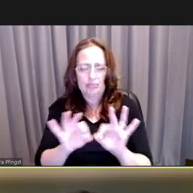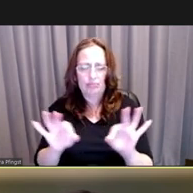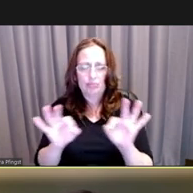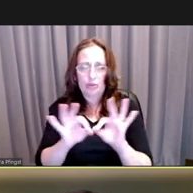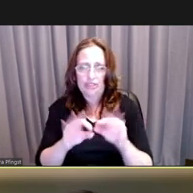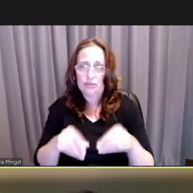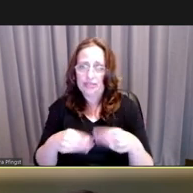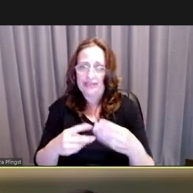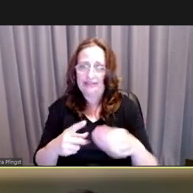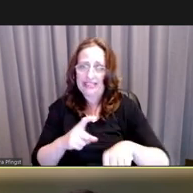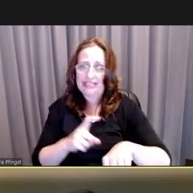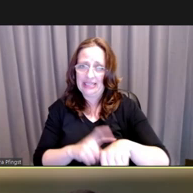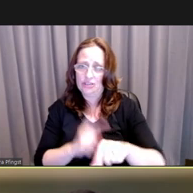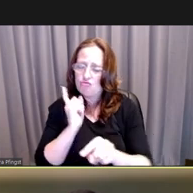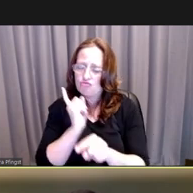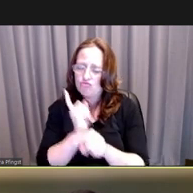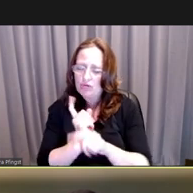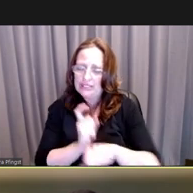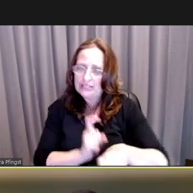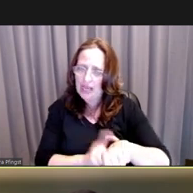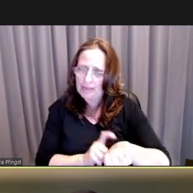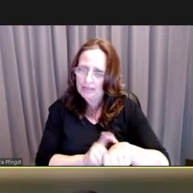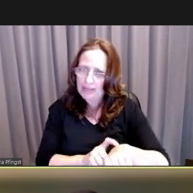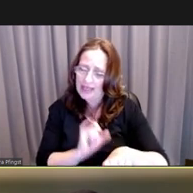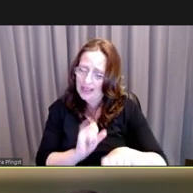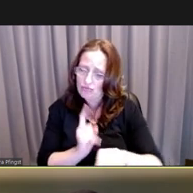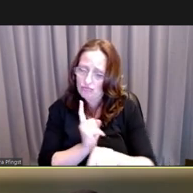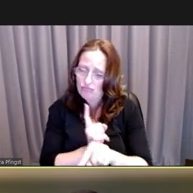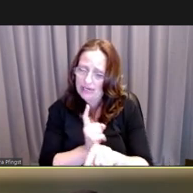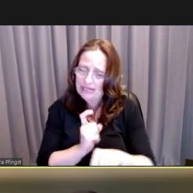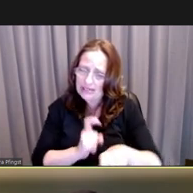only type of infection that can cause hearing loss. And some of these other